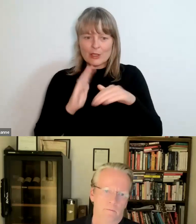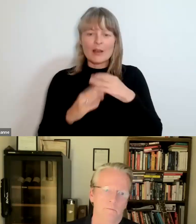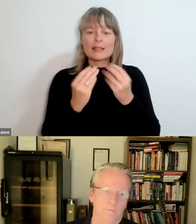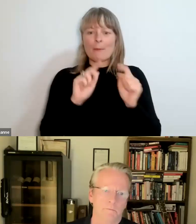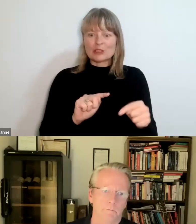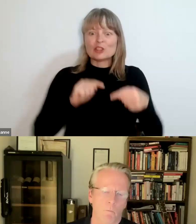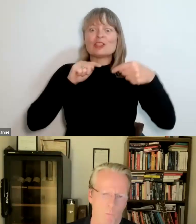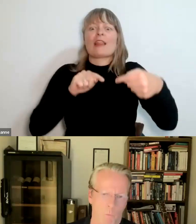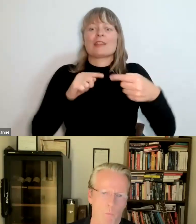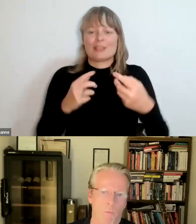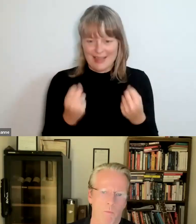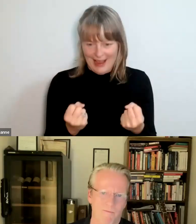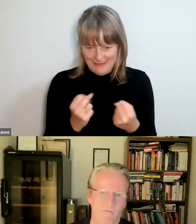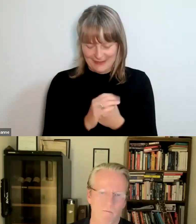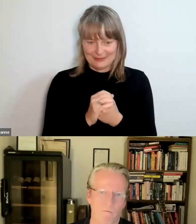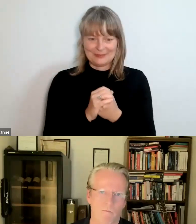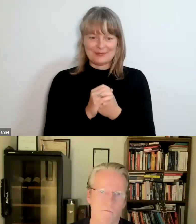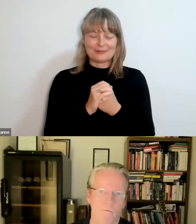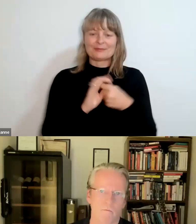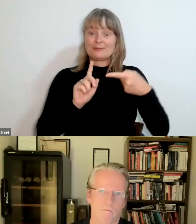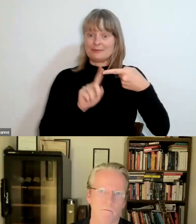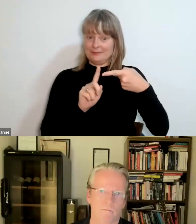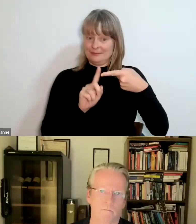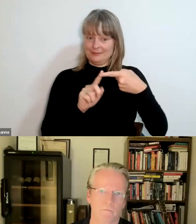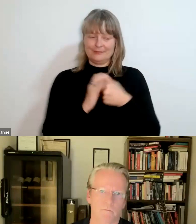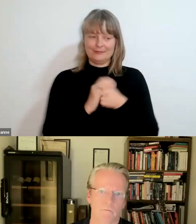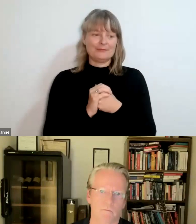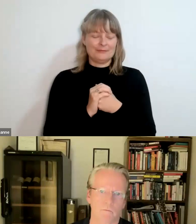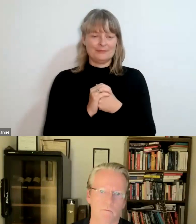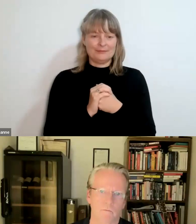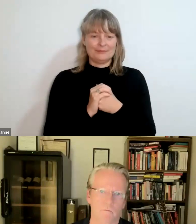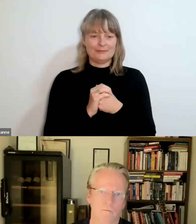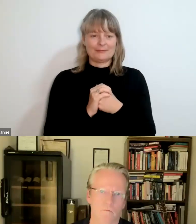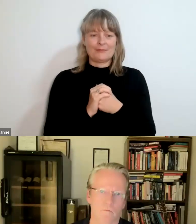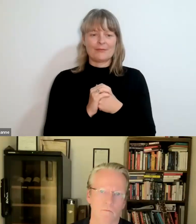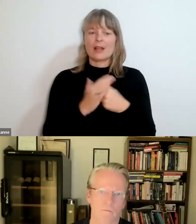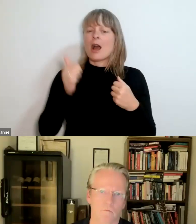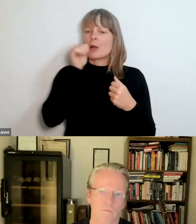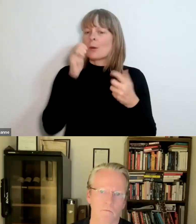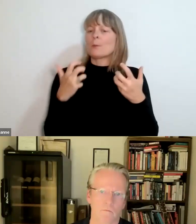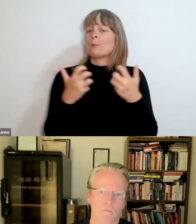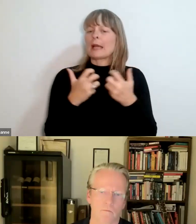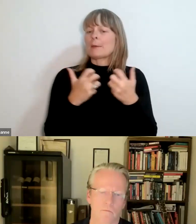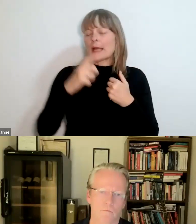So, I am going to pose some questions to you that I think are some challenges.